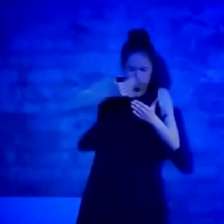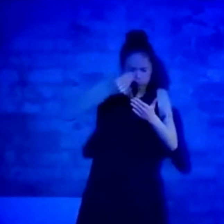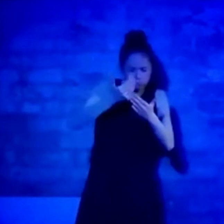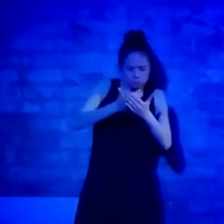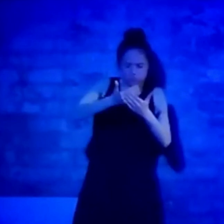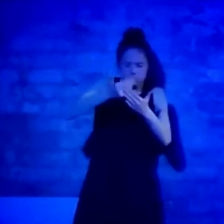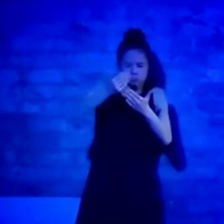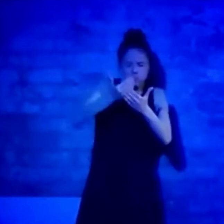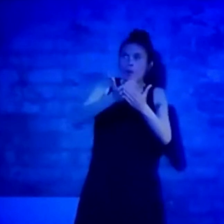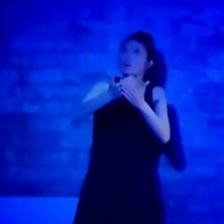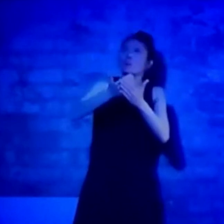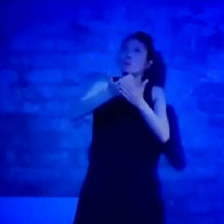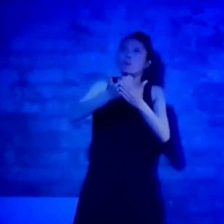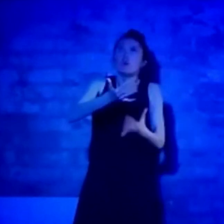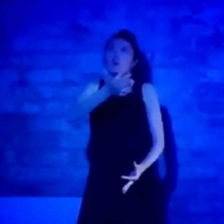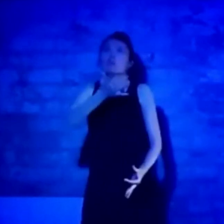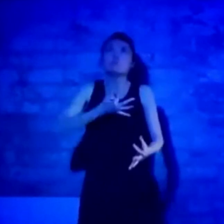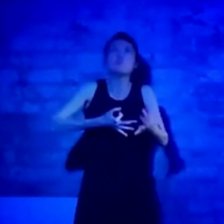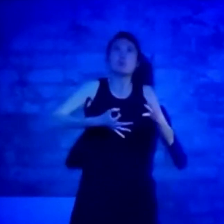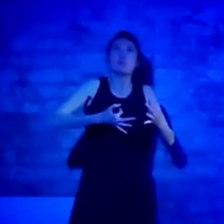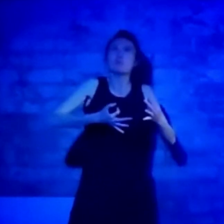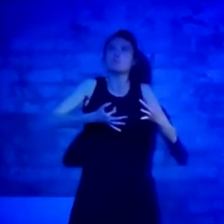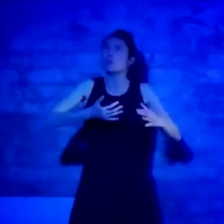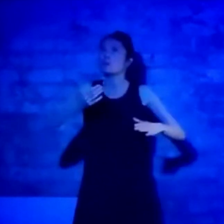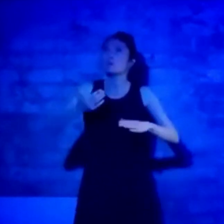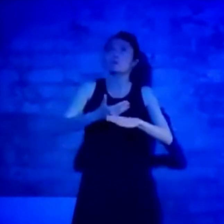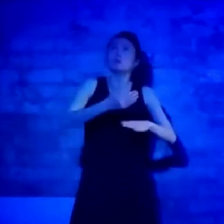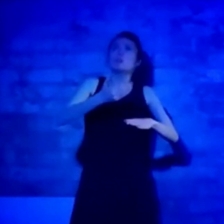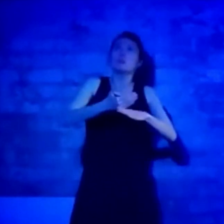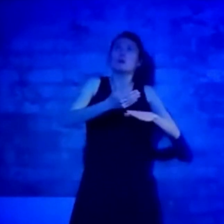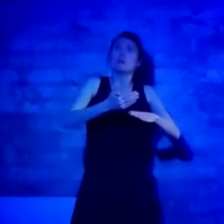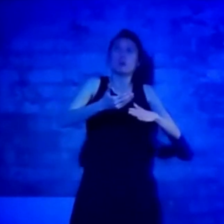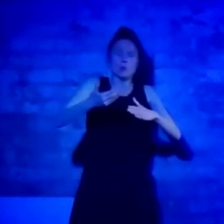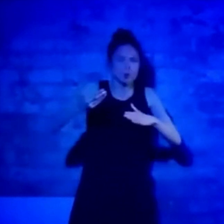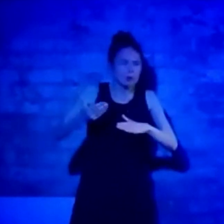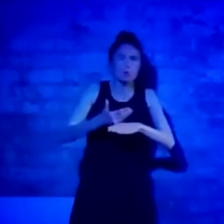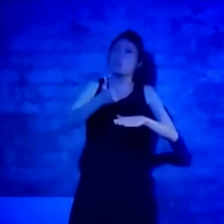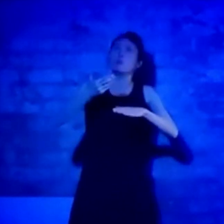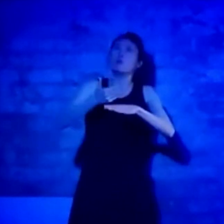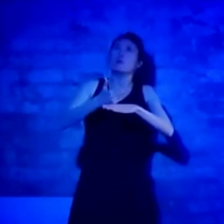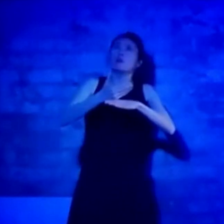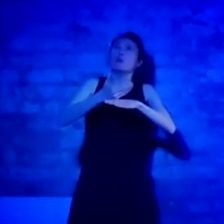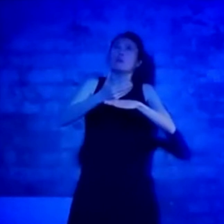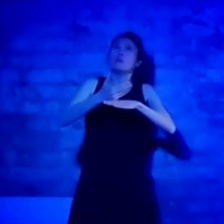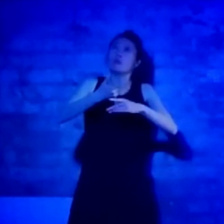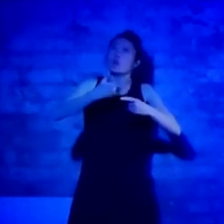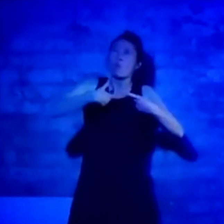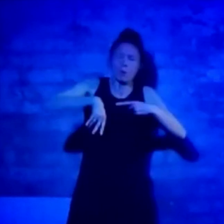Yet this is our performance for those which seek to see & hear; however minute it may appear.